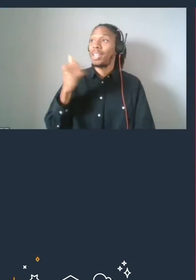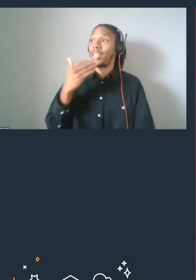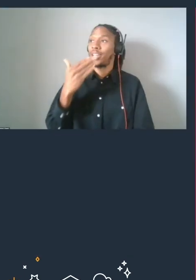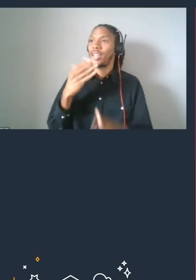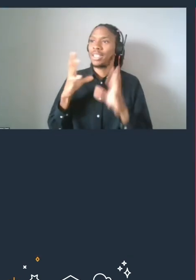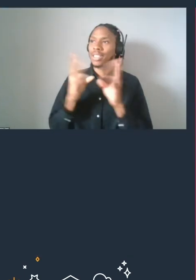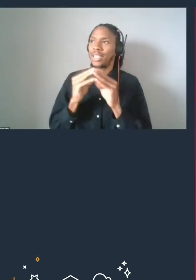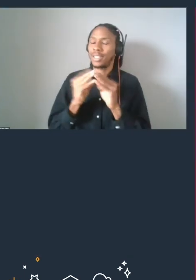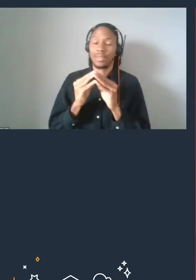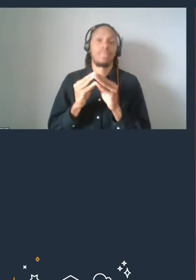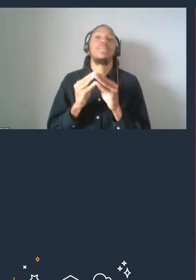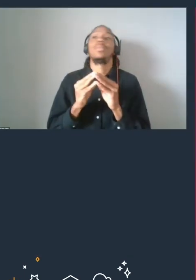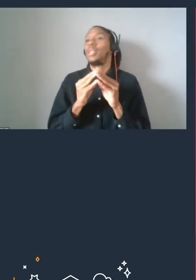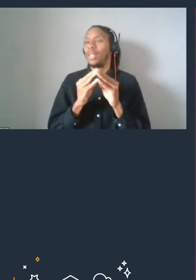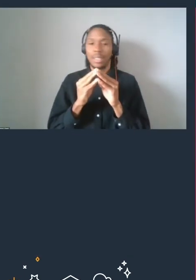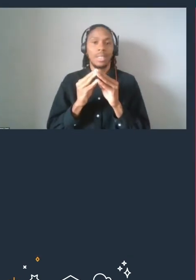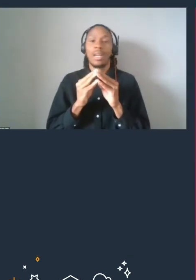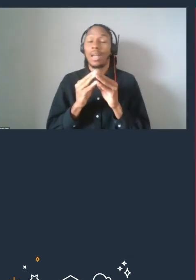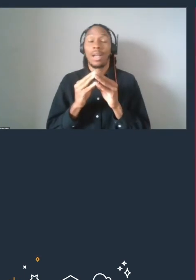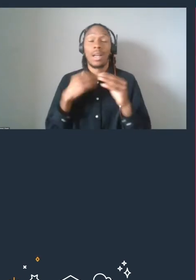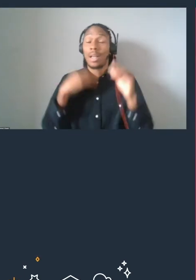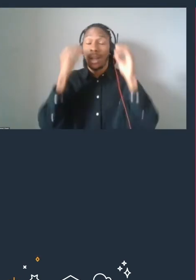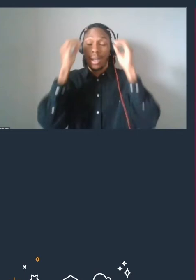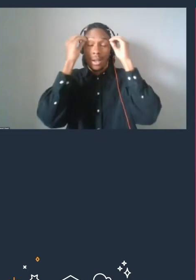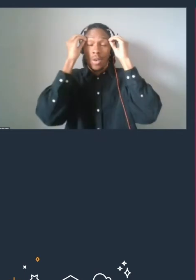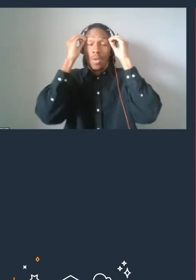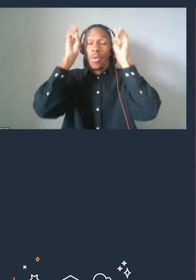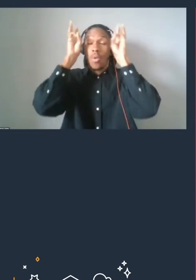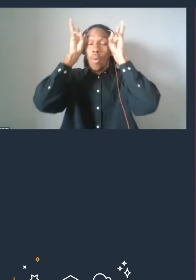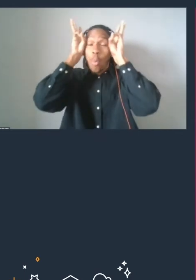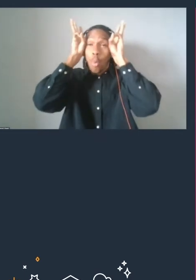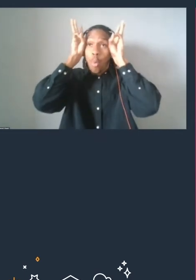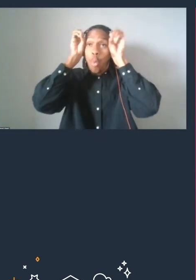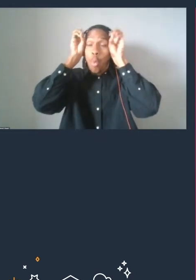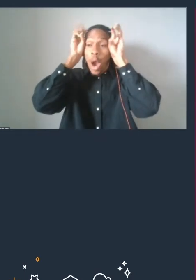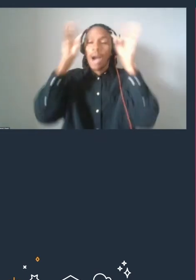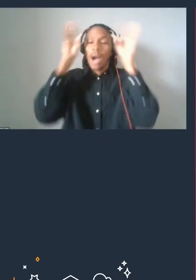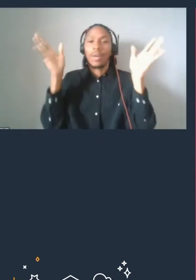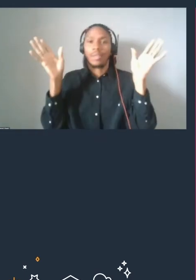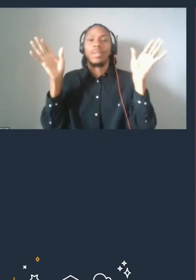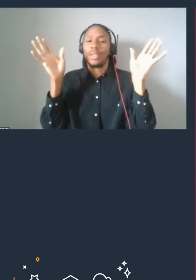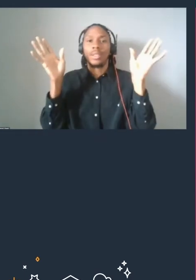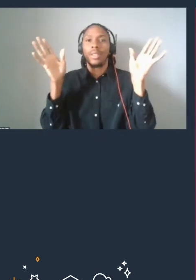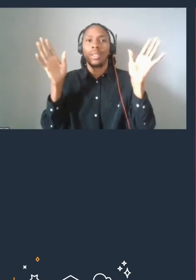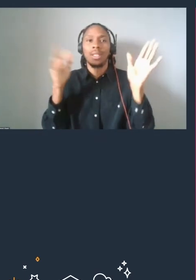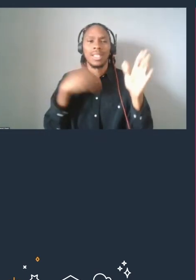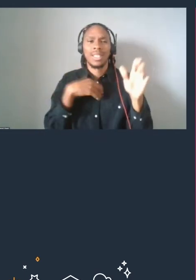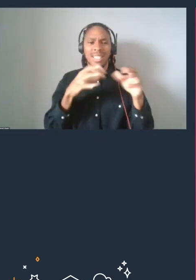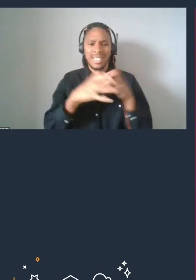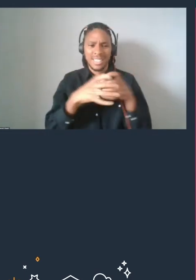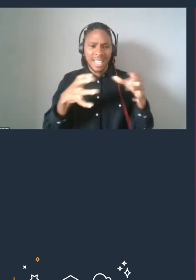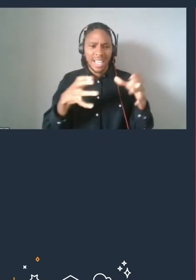I just, I'm continually wowed. Blow my mind button. Petabyte scale data migrations. Absolutely.